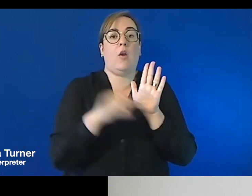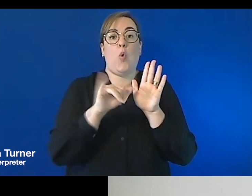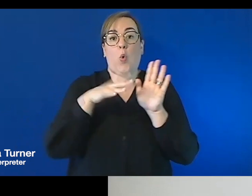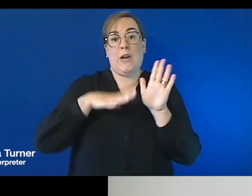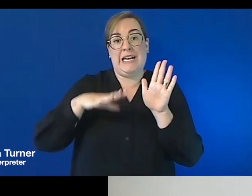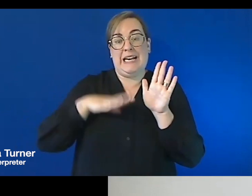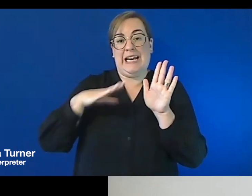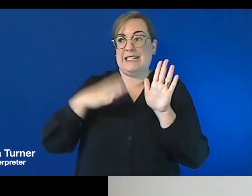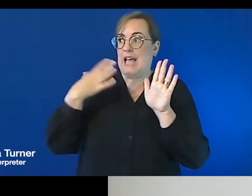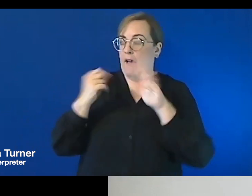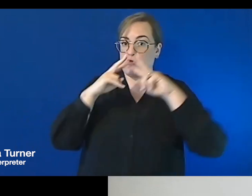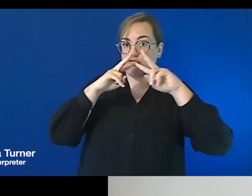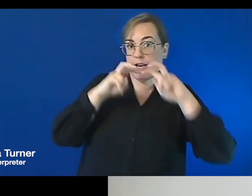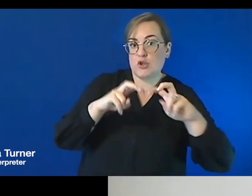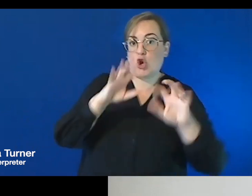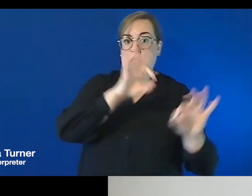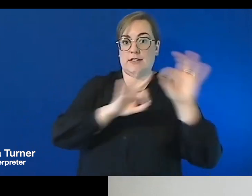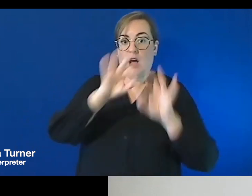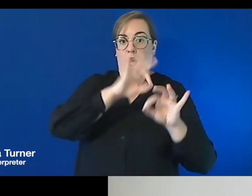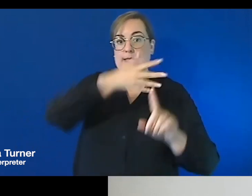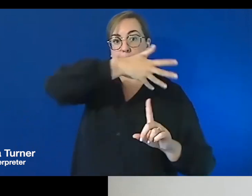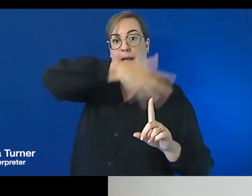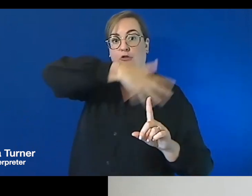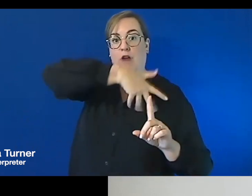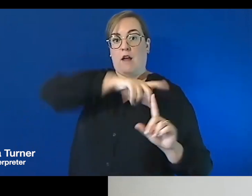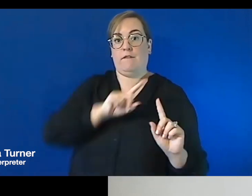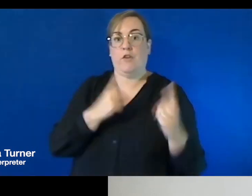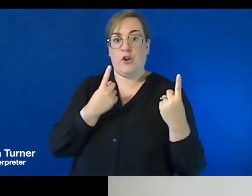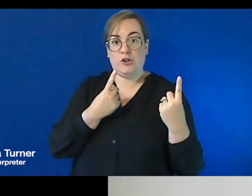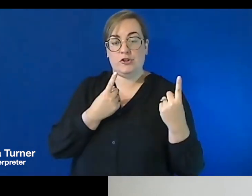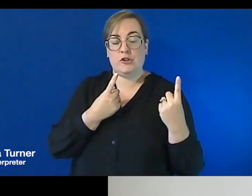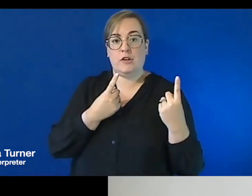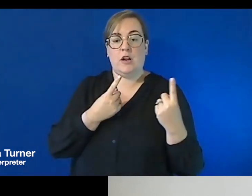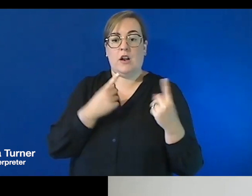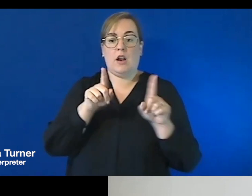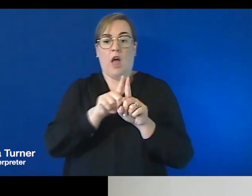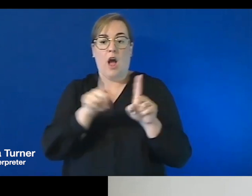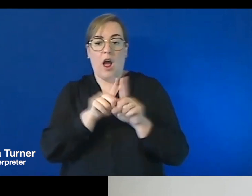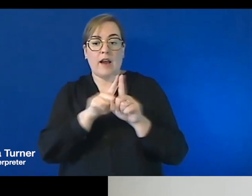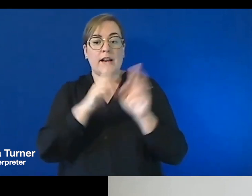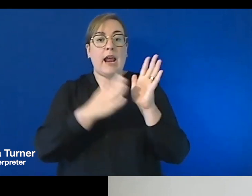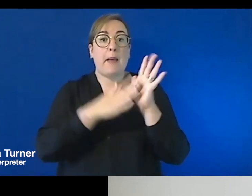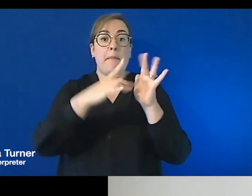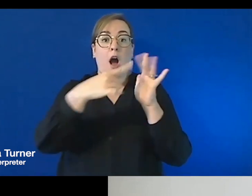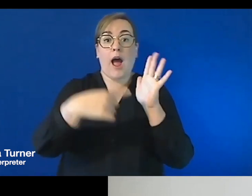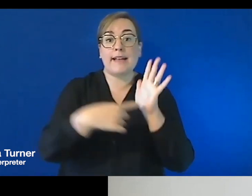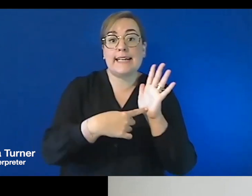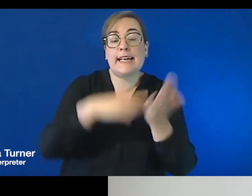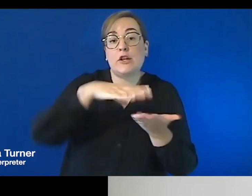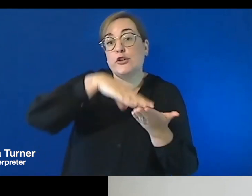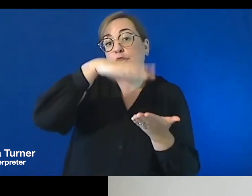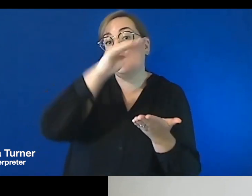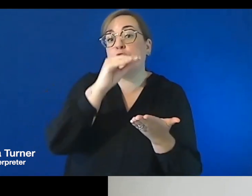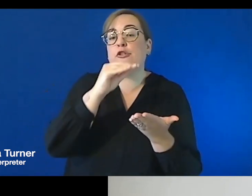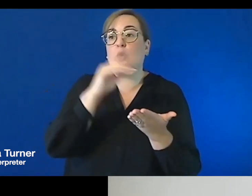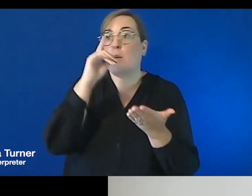and science behind it, so even successful MIT alumni and students, even though we receive